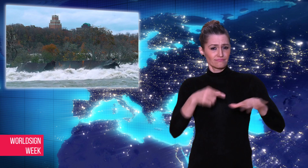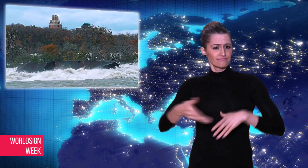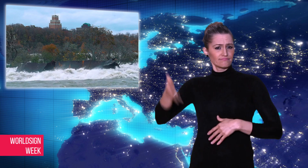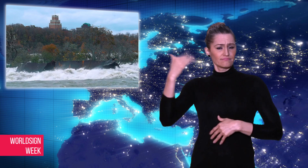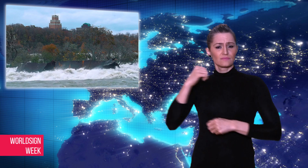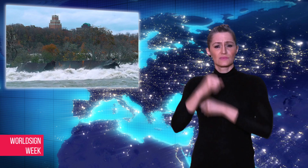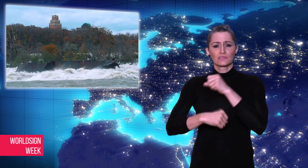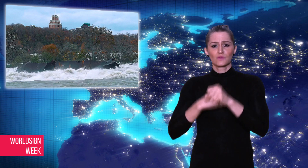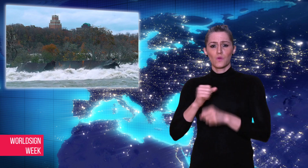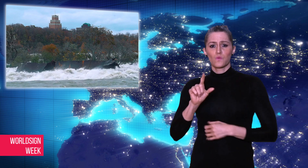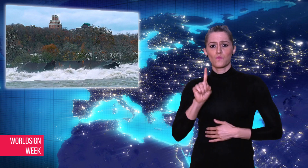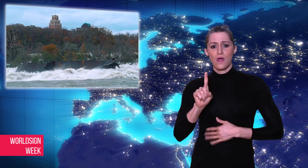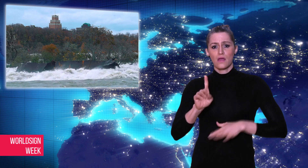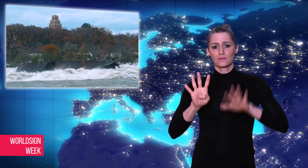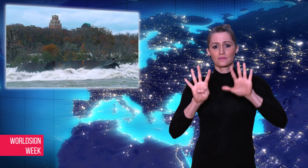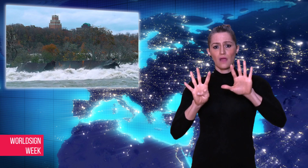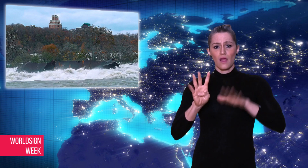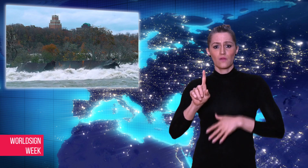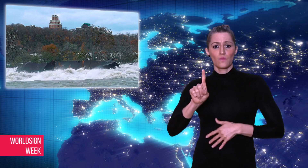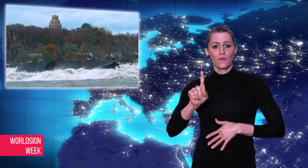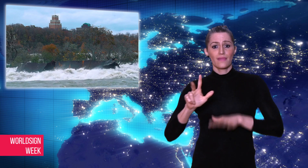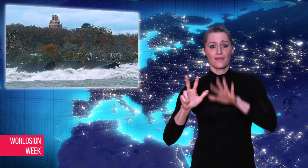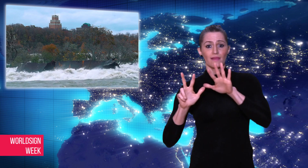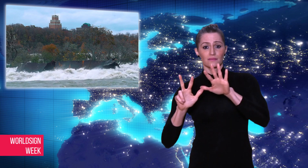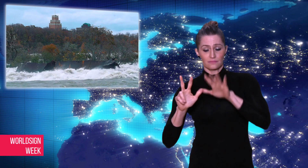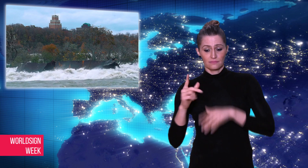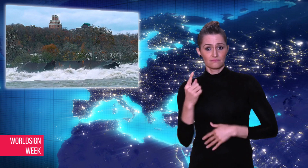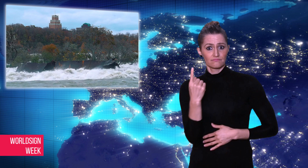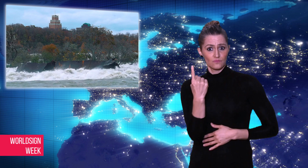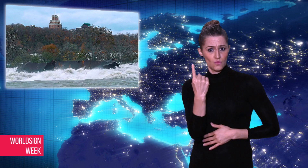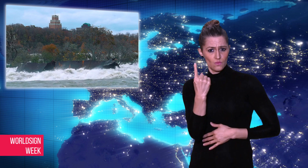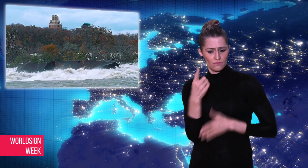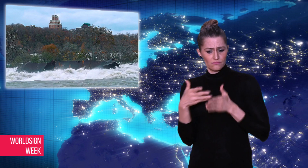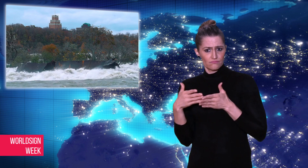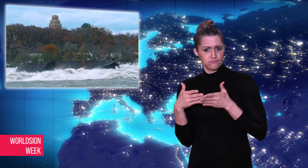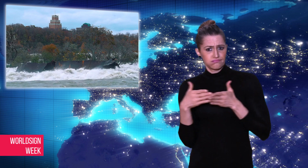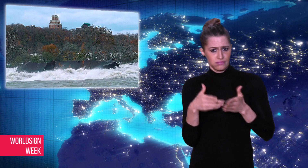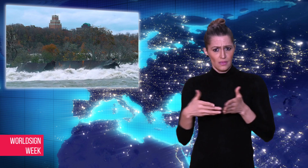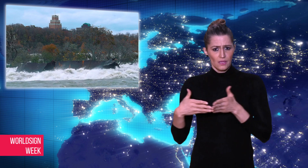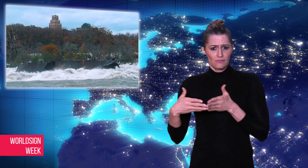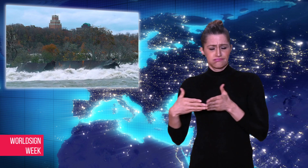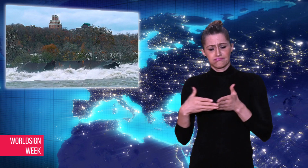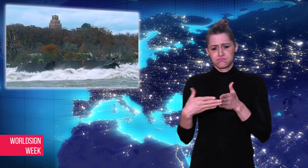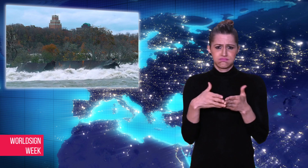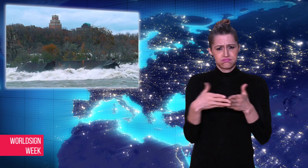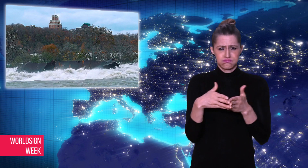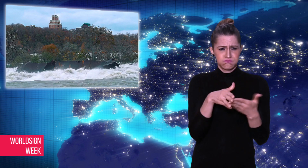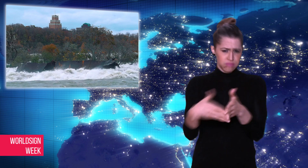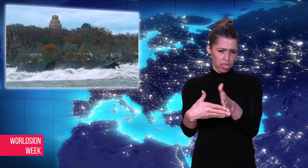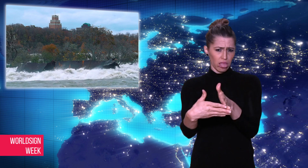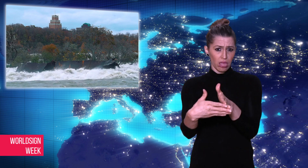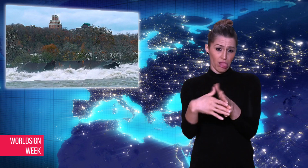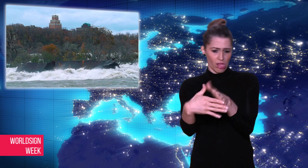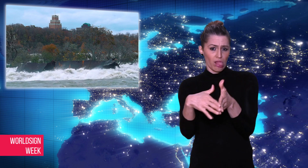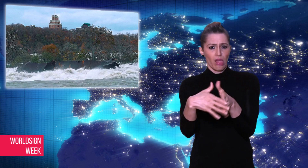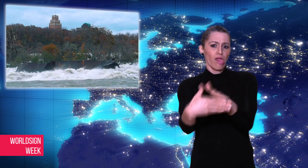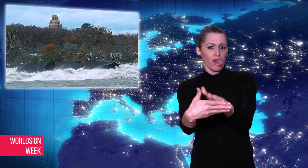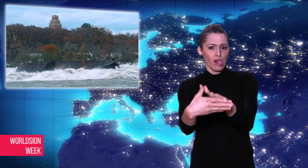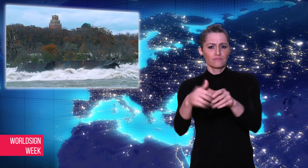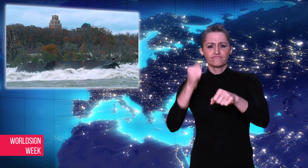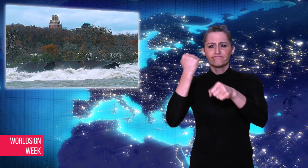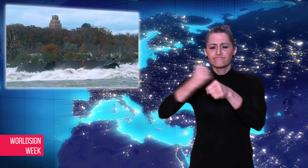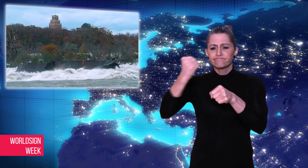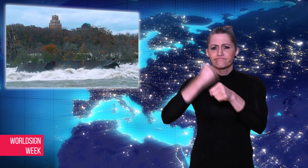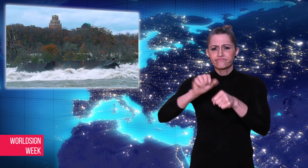of the Canadian side of Niagara River since 1918